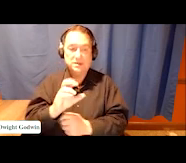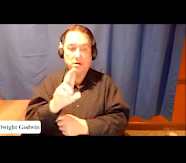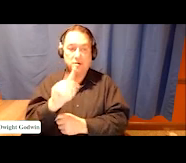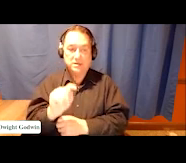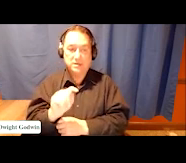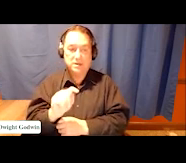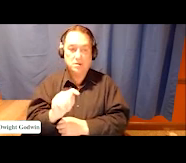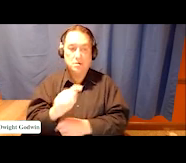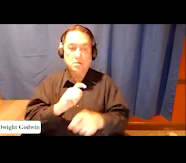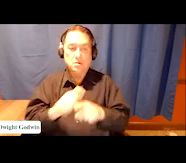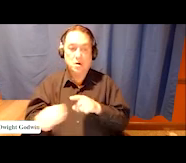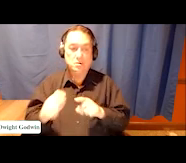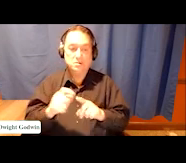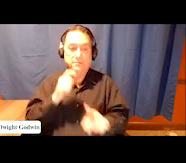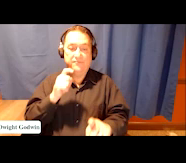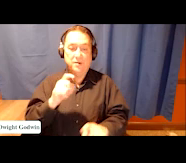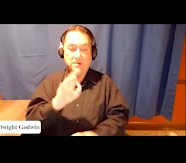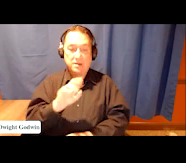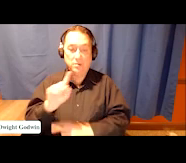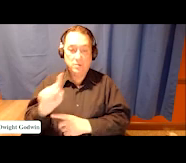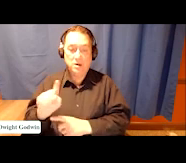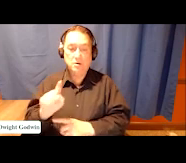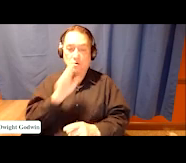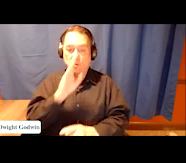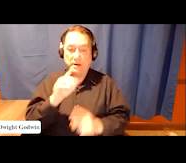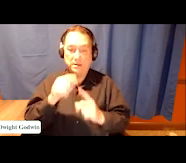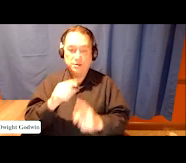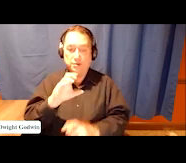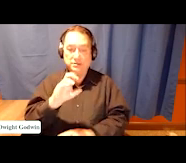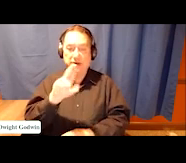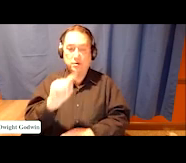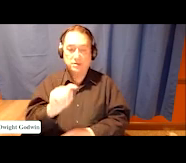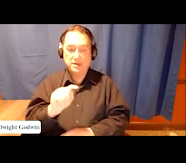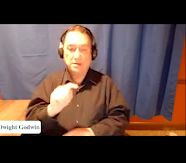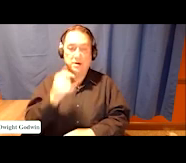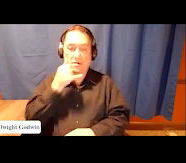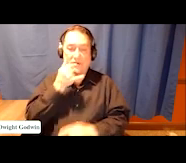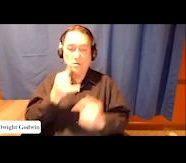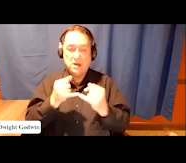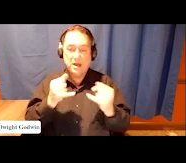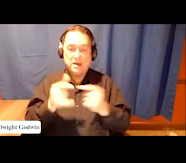calls come from dispatch directly to a CRT-dedicated phone line, and then they dispatch their team